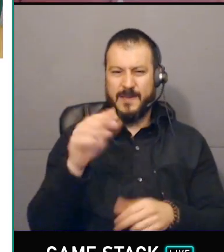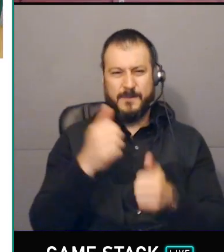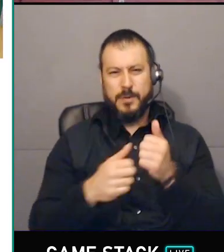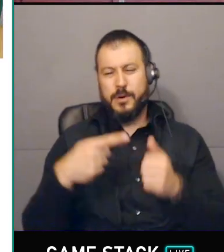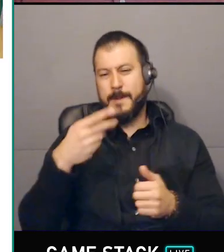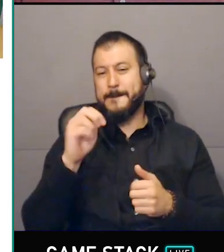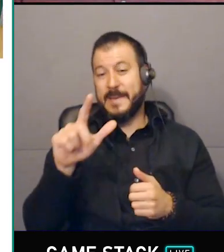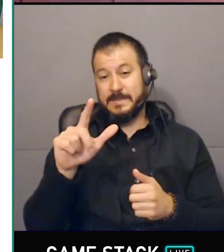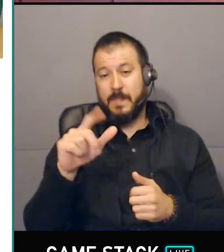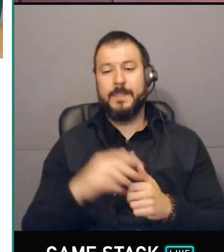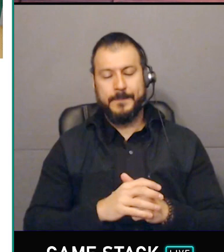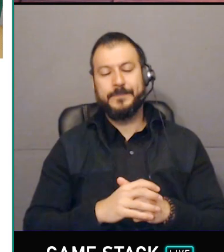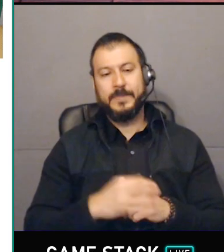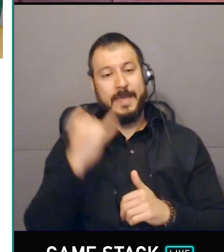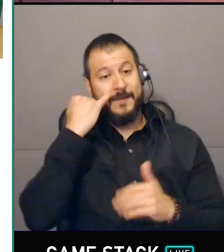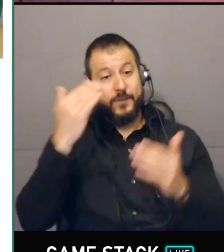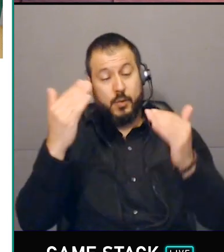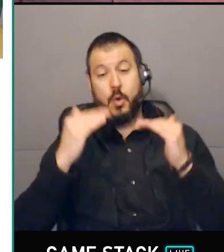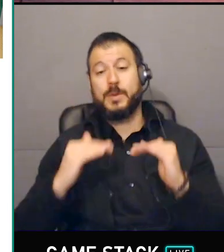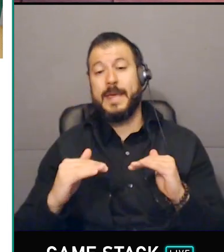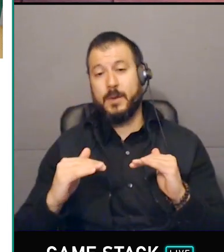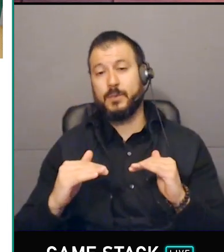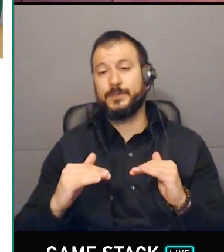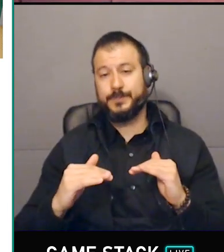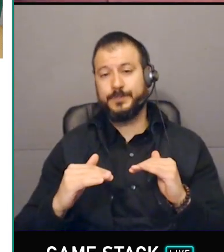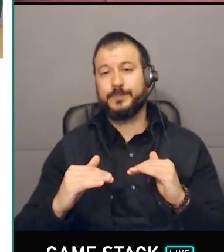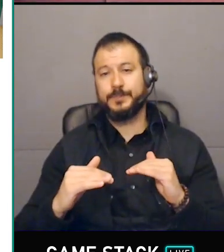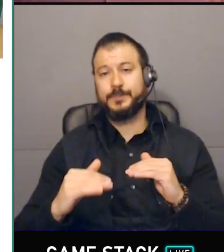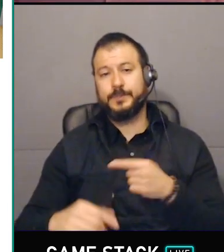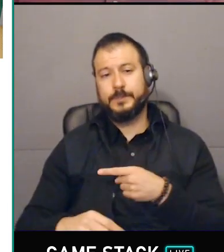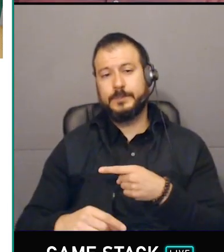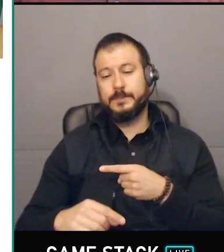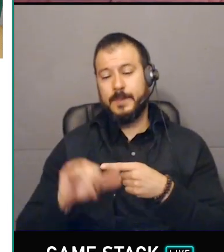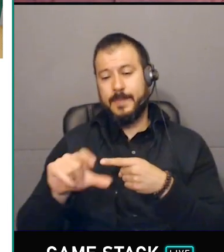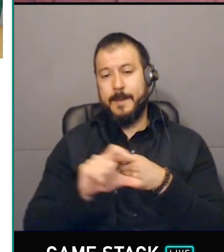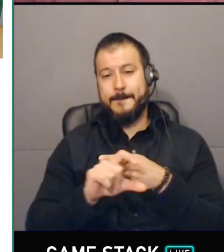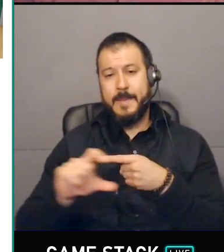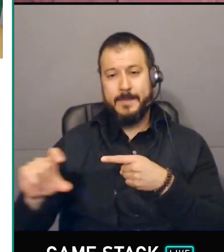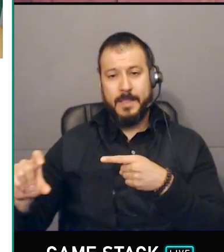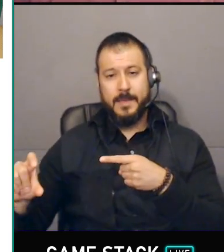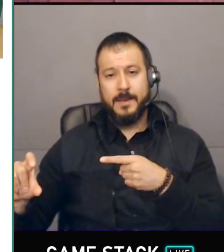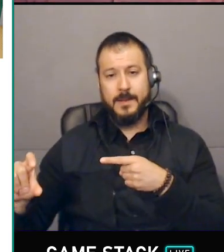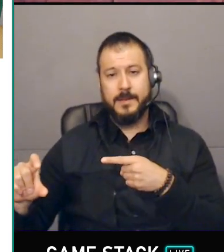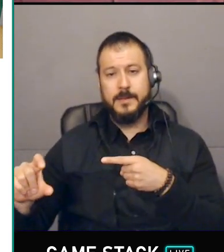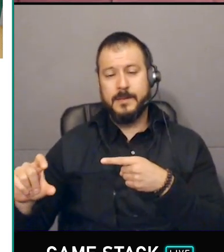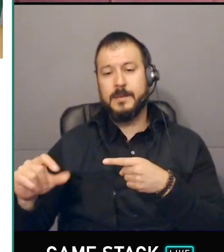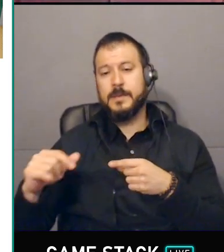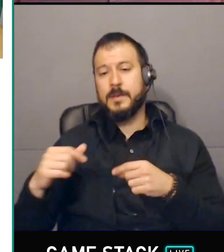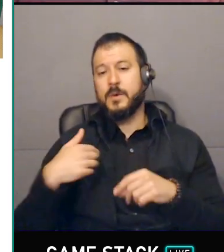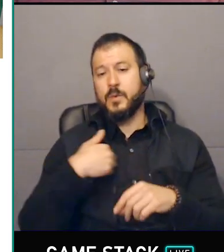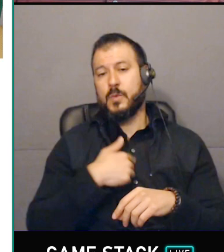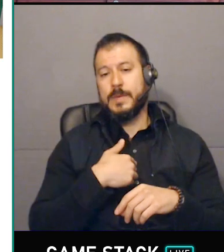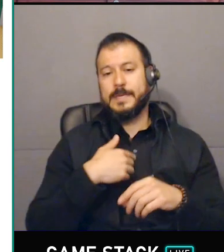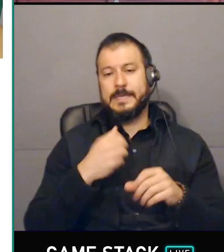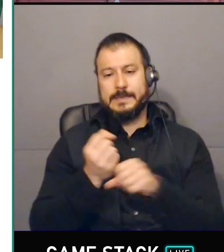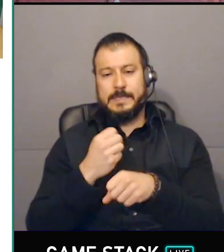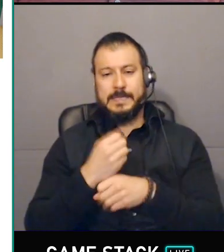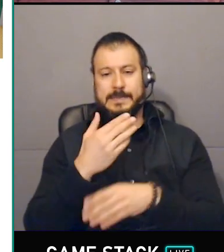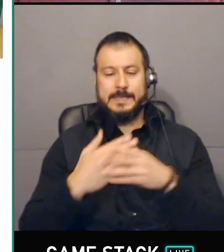Well, if you go down here to this pipeline, the ReSTIR pipeline. What we did is we generated some candidates.